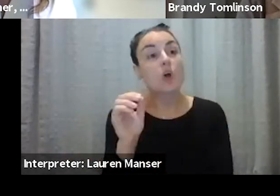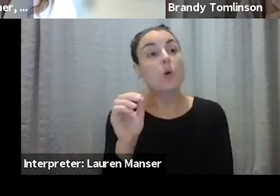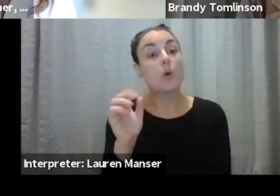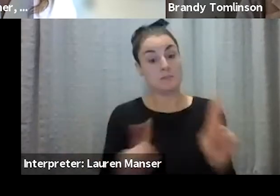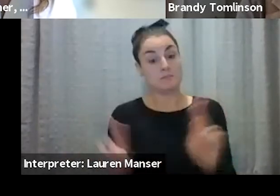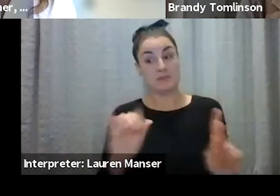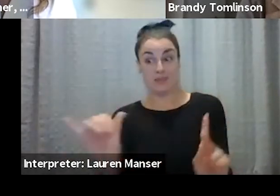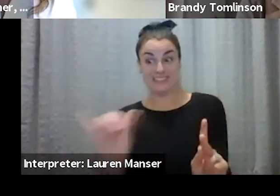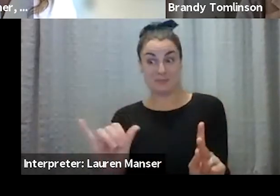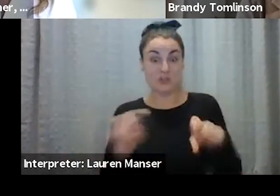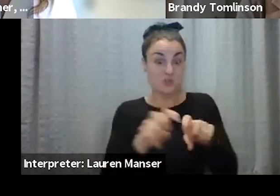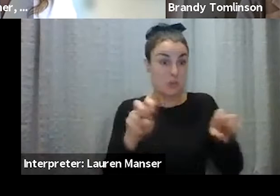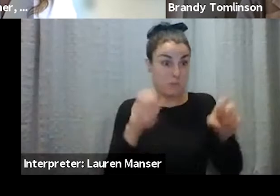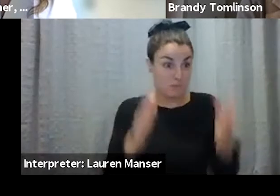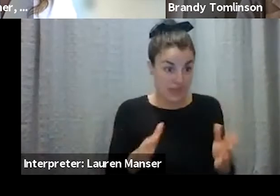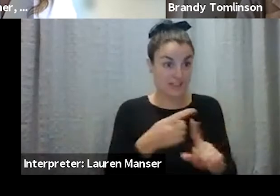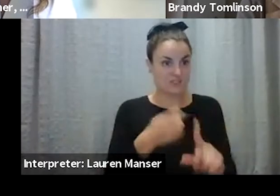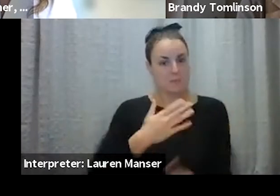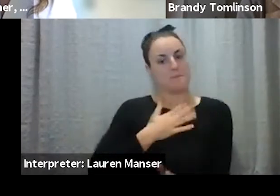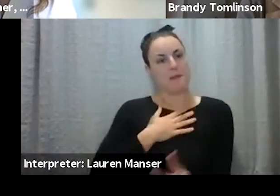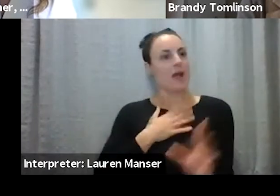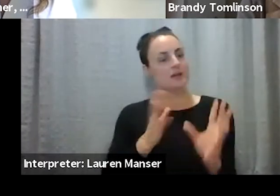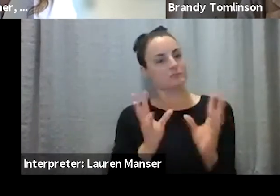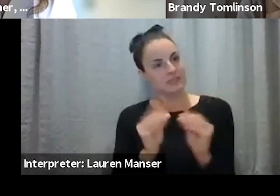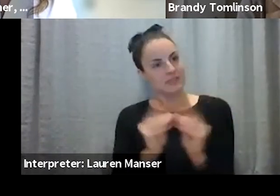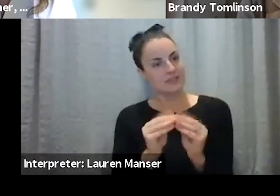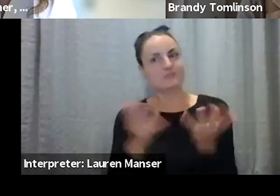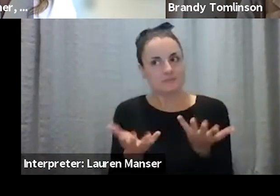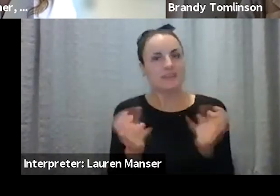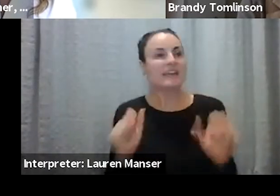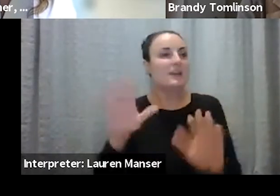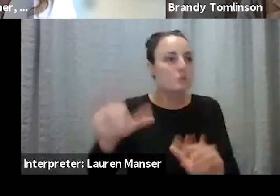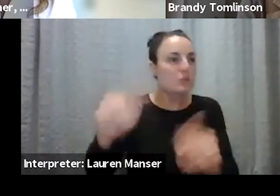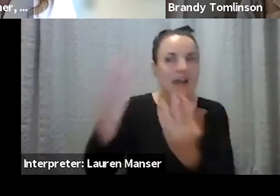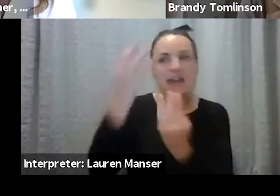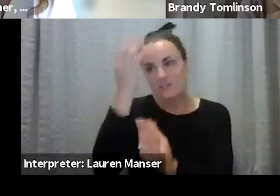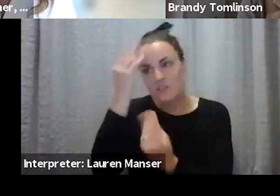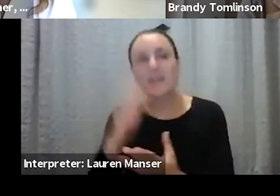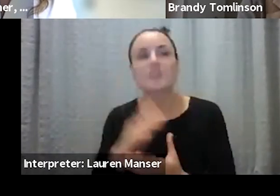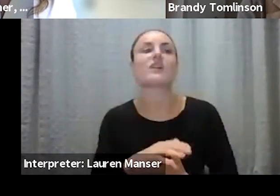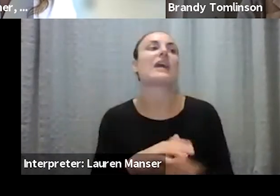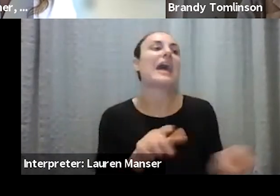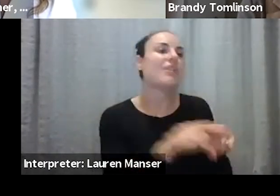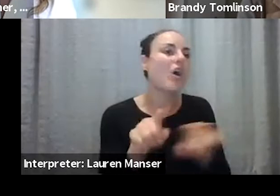for advocacy and change in the workplace environment to give people with disabilities a voice and opportunity.